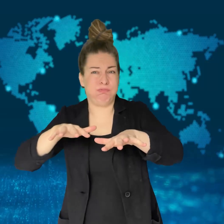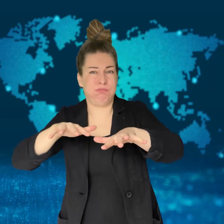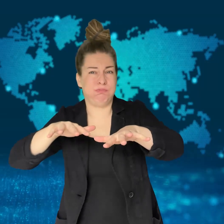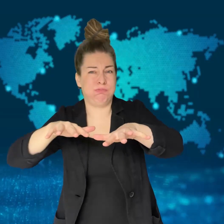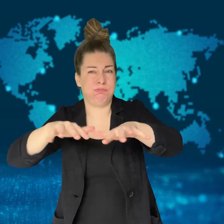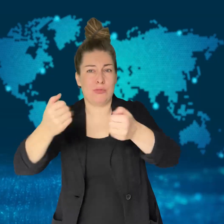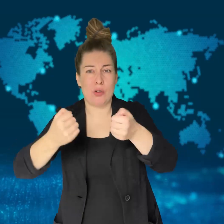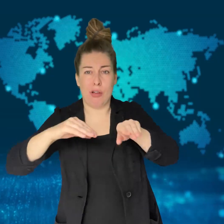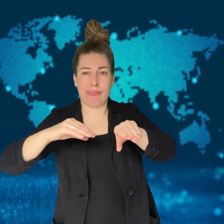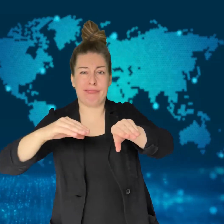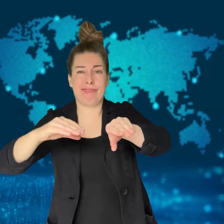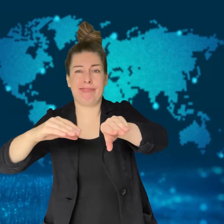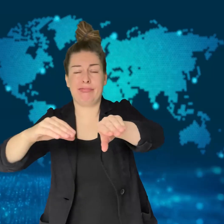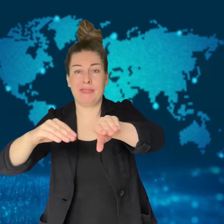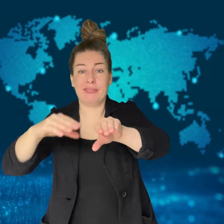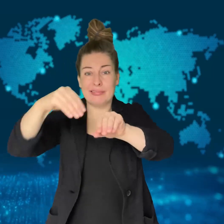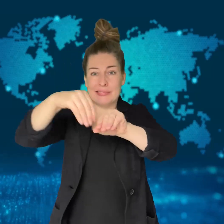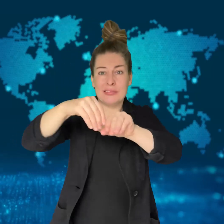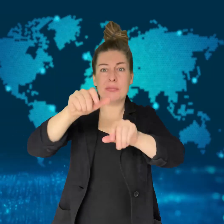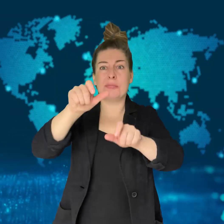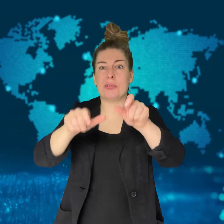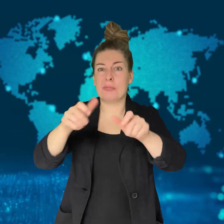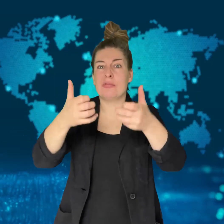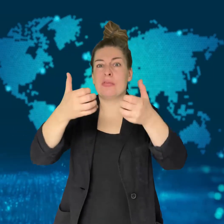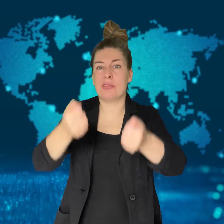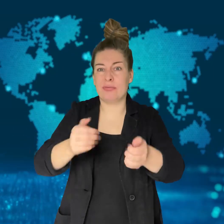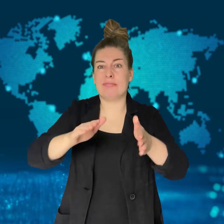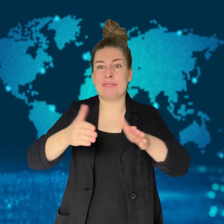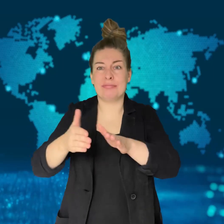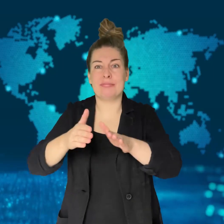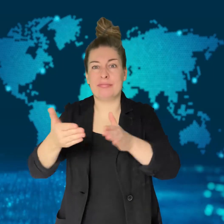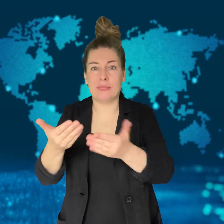The numbers of dead and missing are expected to